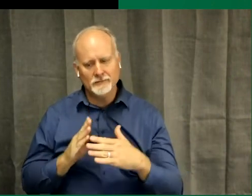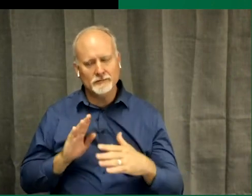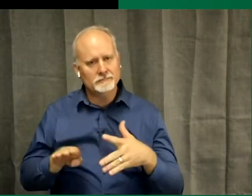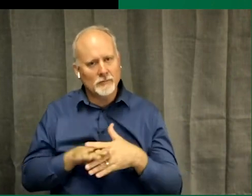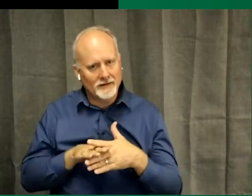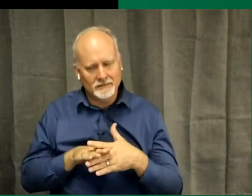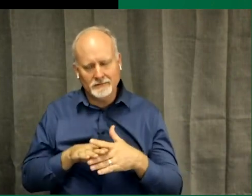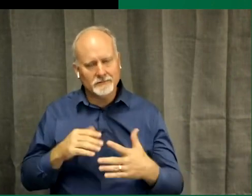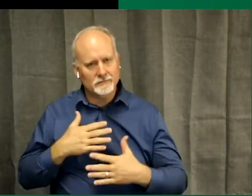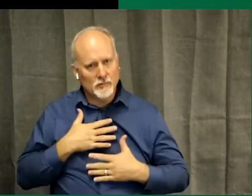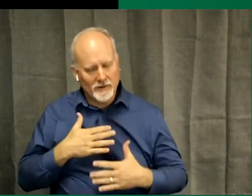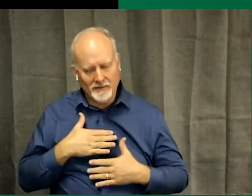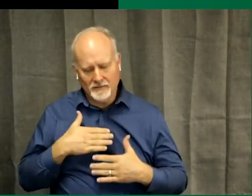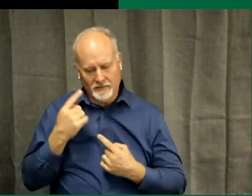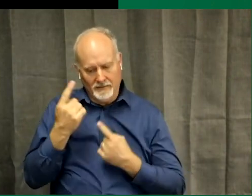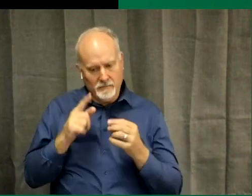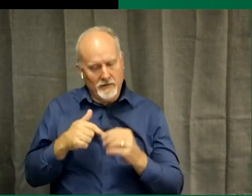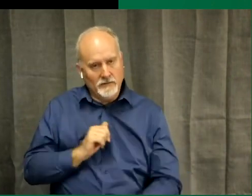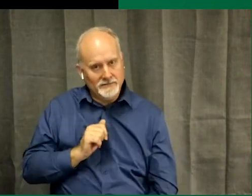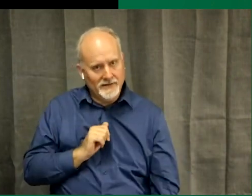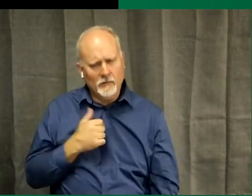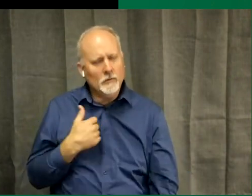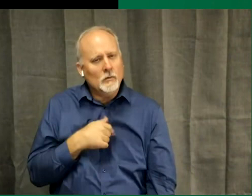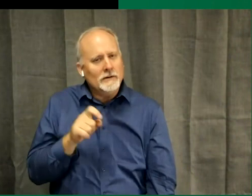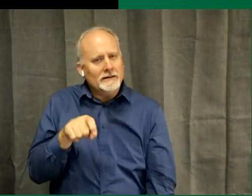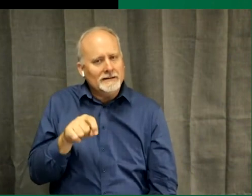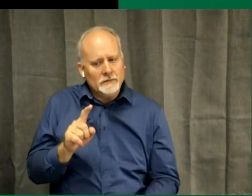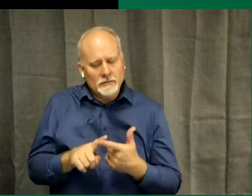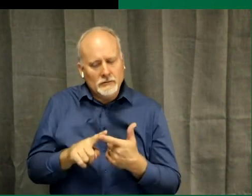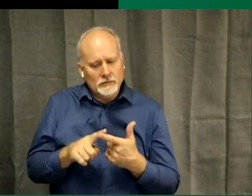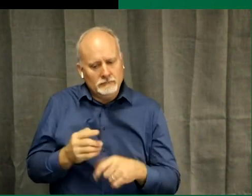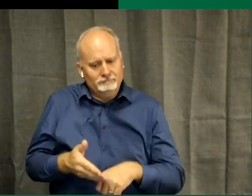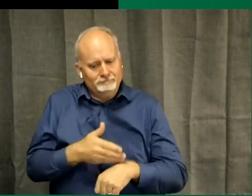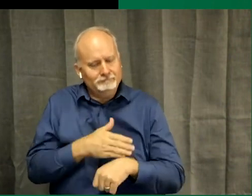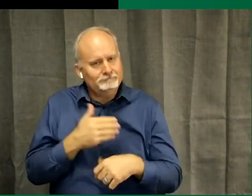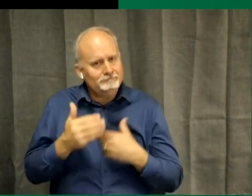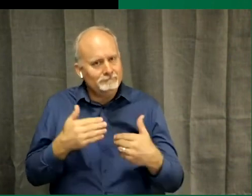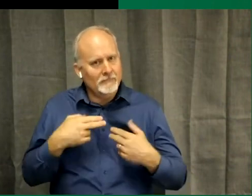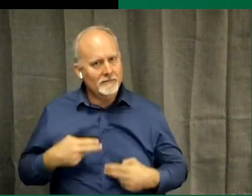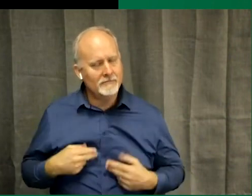to reflect on ourselves and what things we need to help progress in a healthier manner and this also